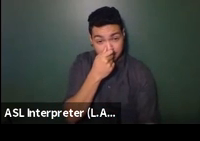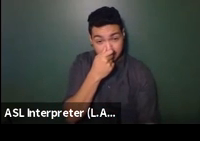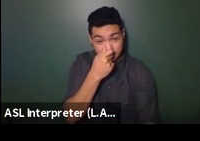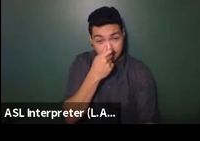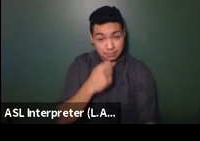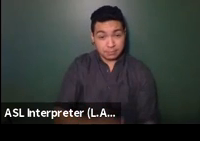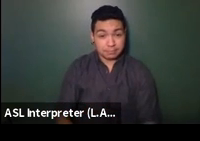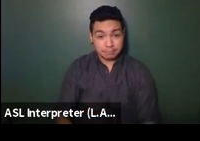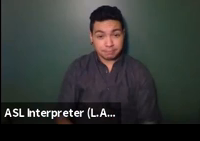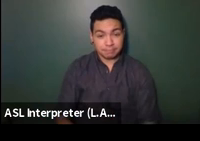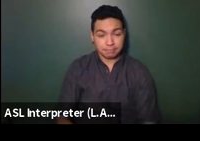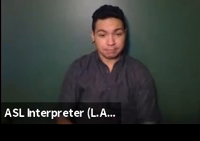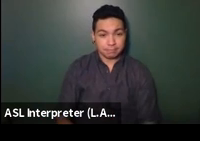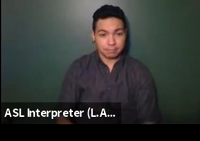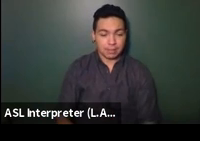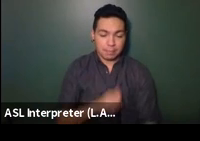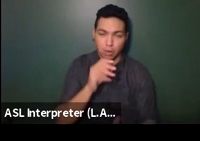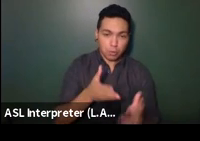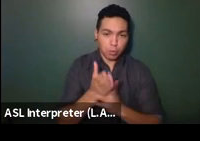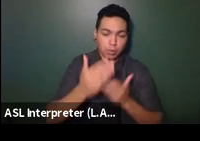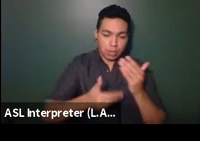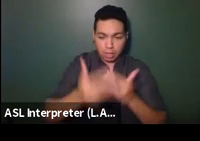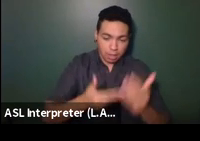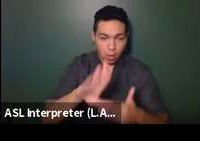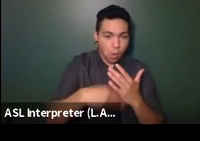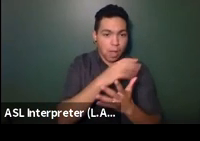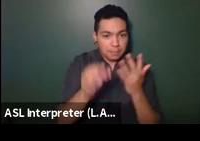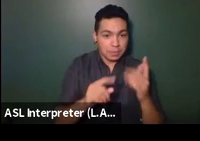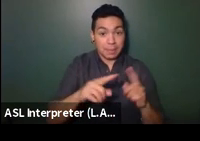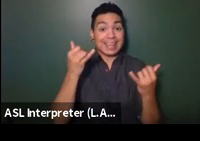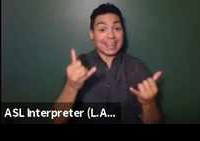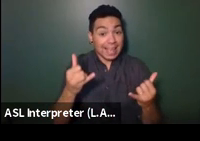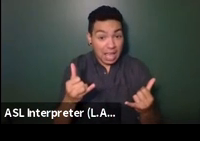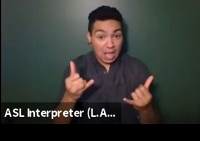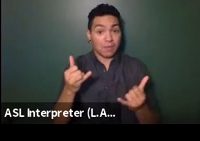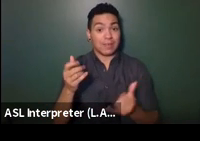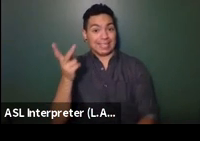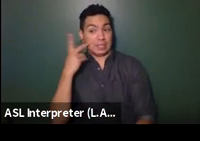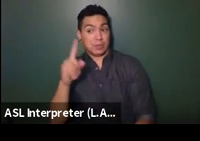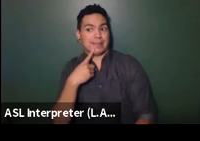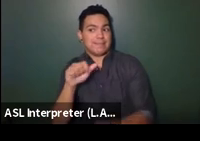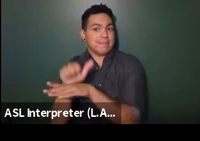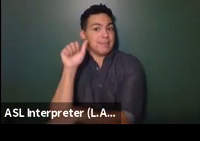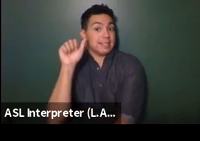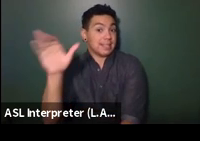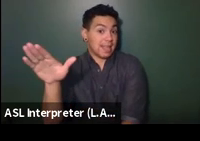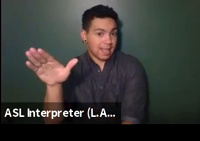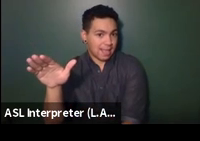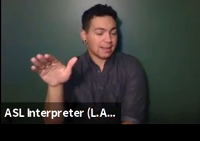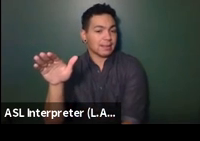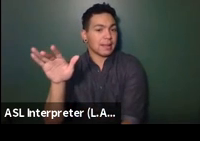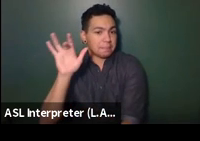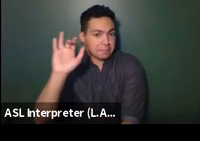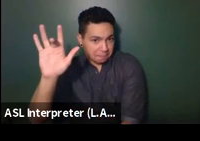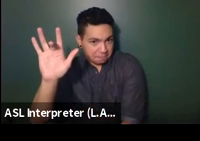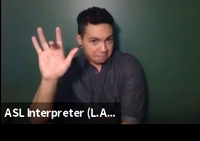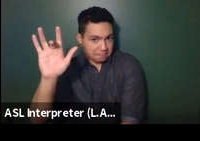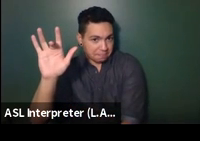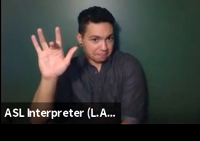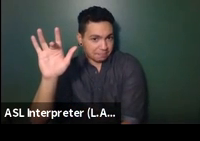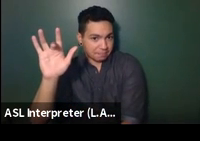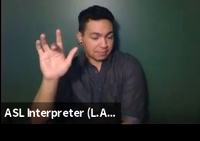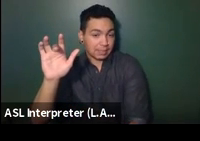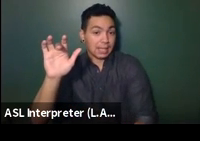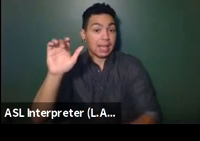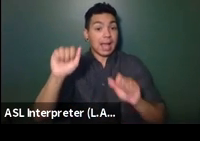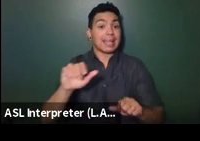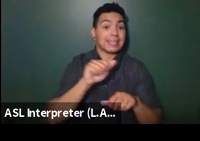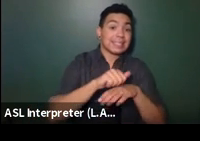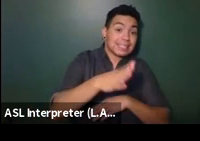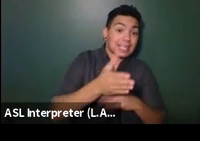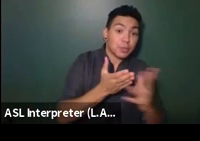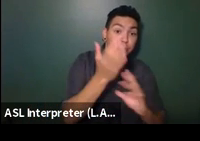ESD 189 - Amy Colburn: I won't go through all the options here. But now, if I go up to the top where the Send button is so I'm going to click send, and I can send via and I'm going to click the link option.